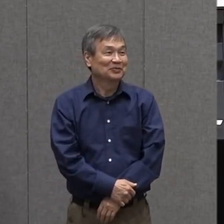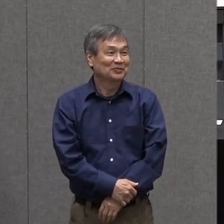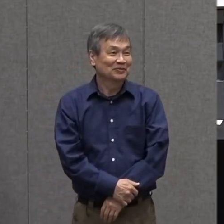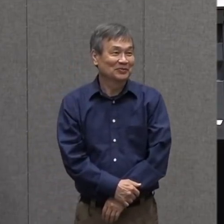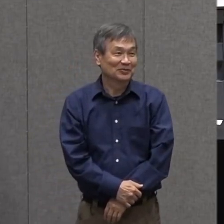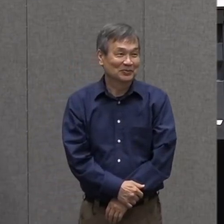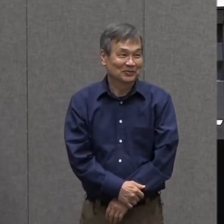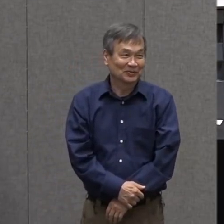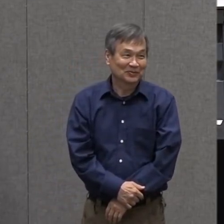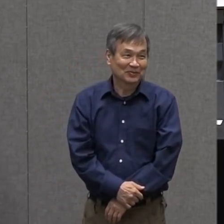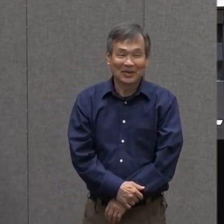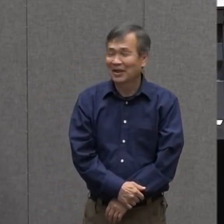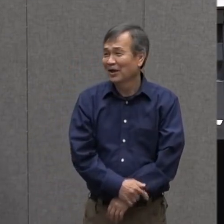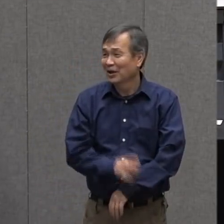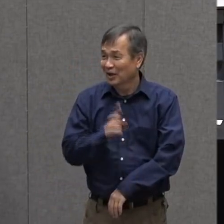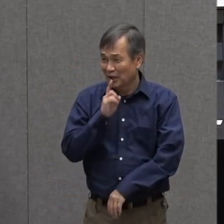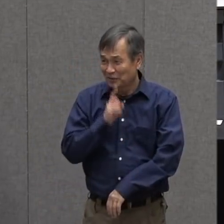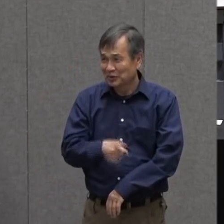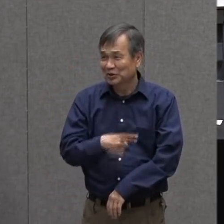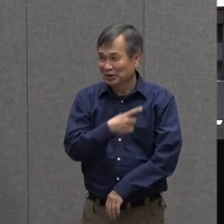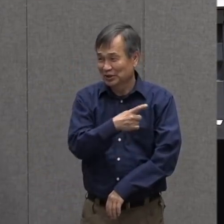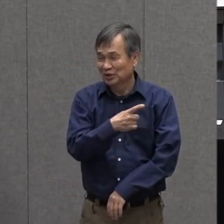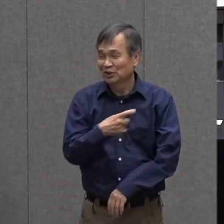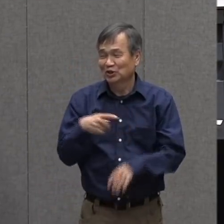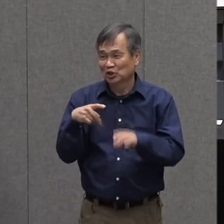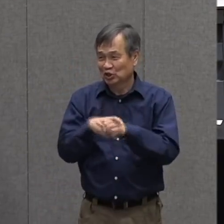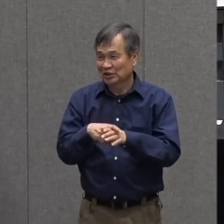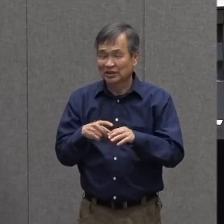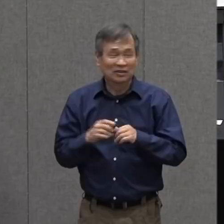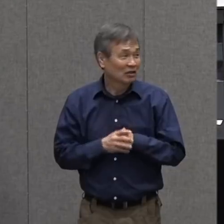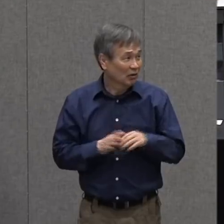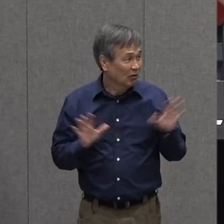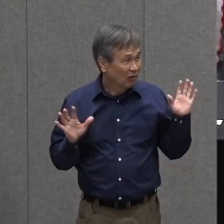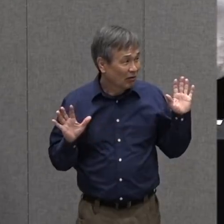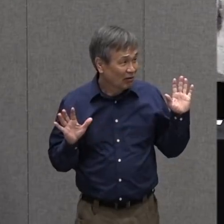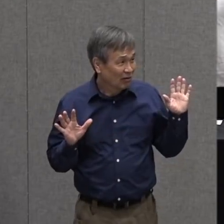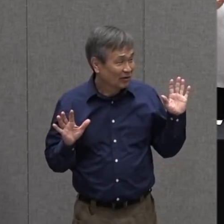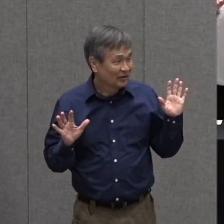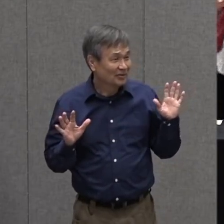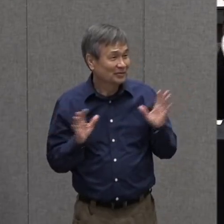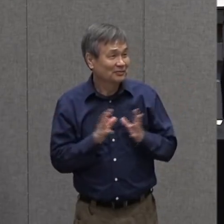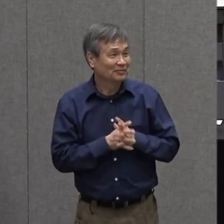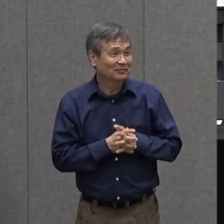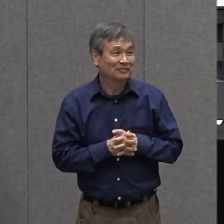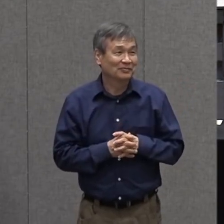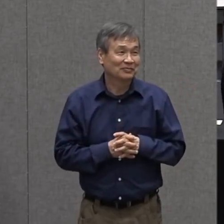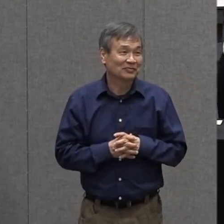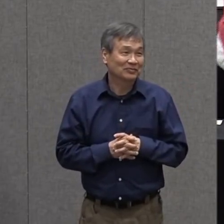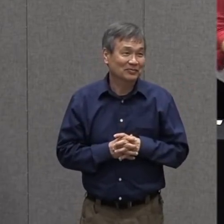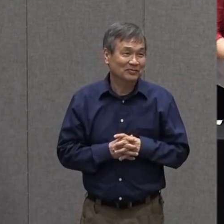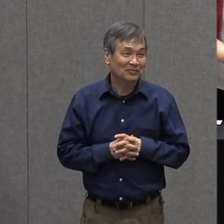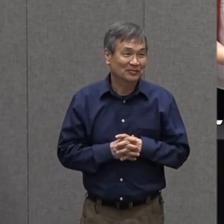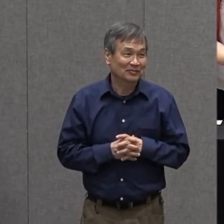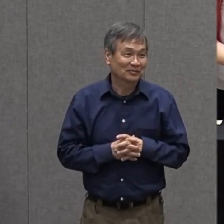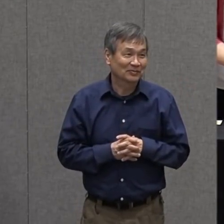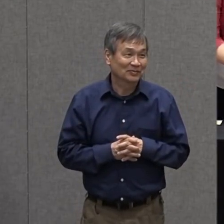She's doing something. I know it. I'm not touching it. Really, not touching anything here, okay?